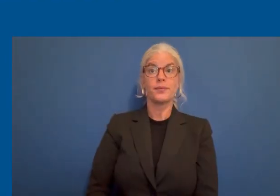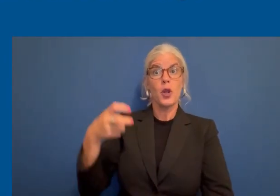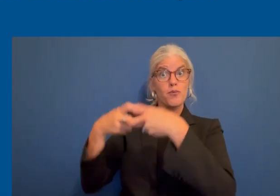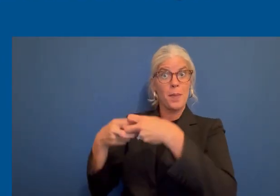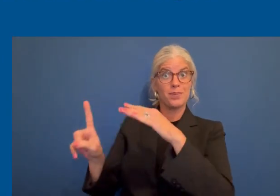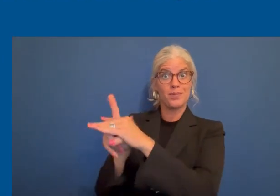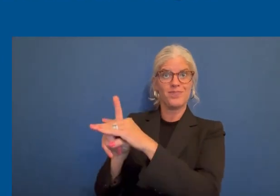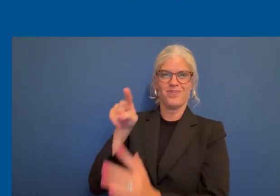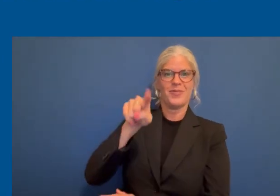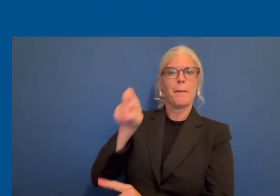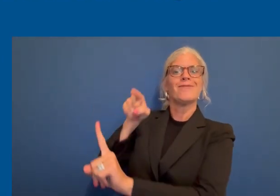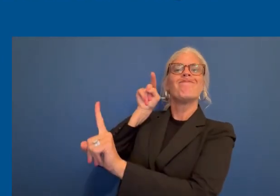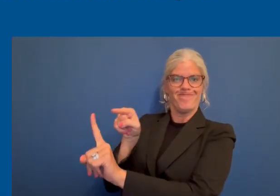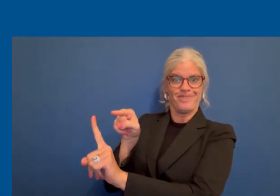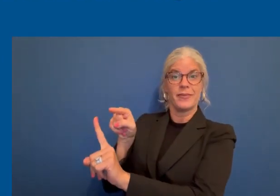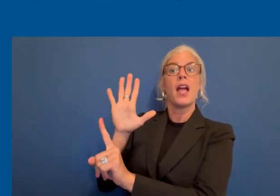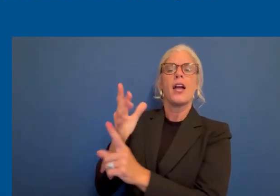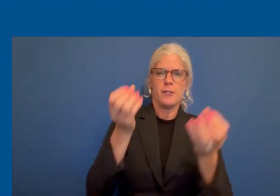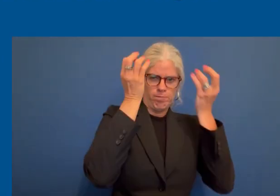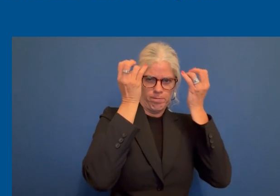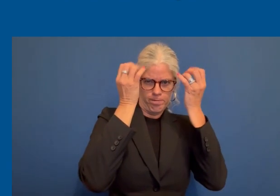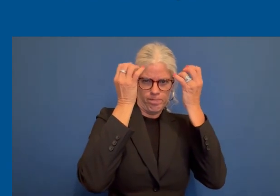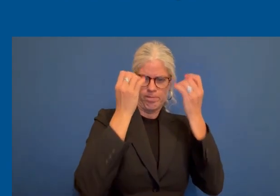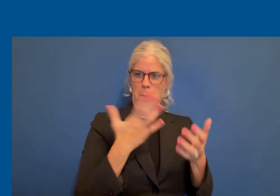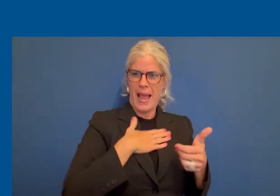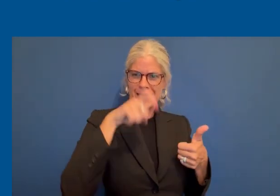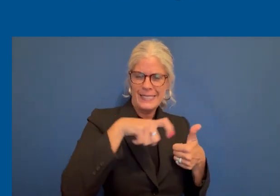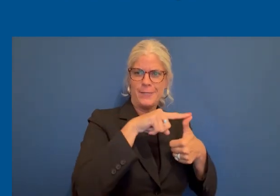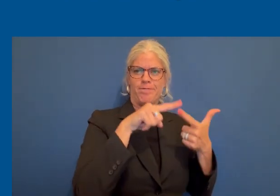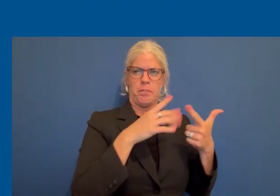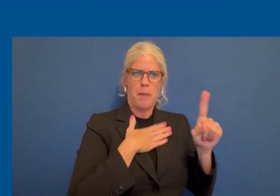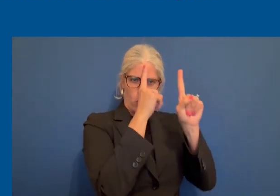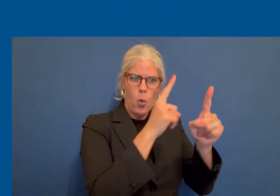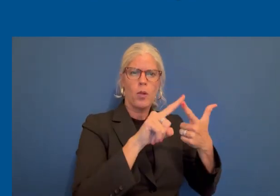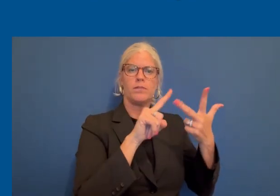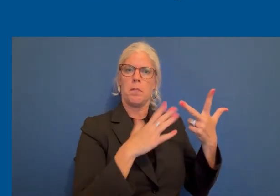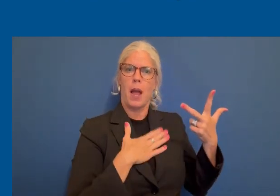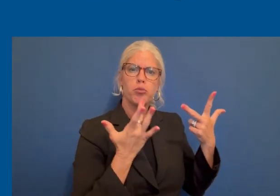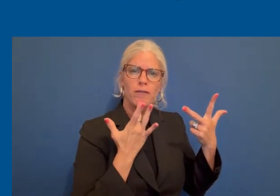Define the problem. Take the time to reflect on your own needs, goals, and preferences.